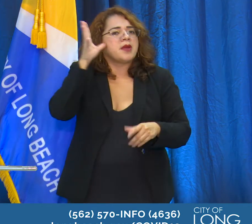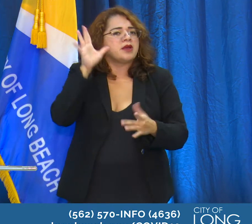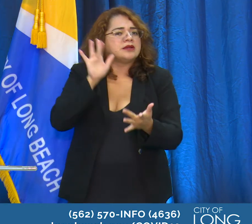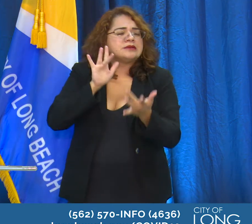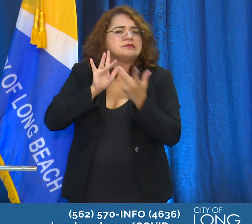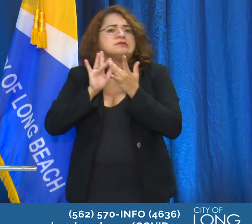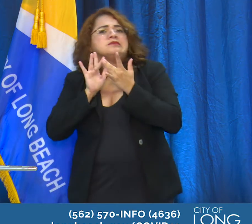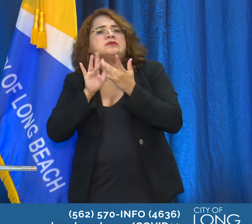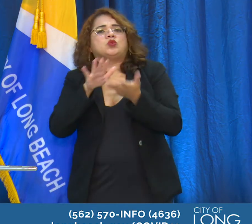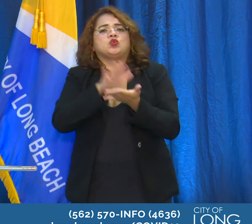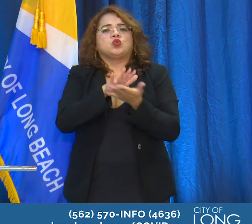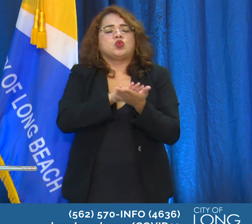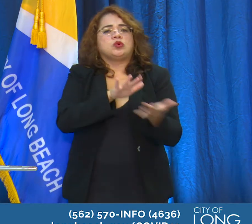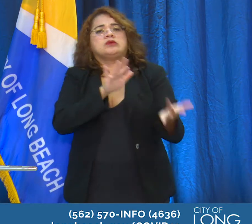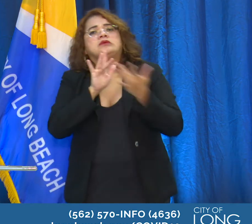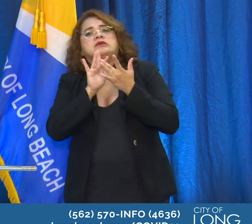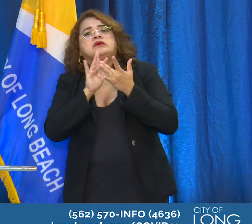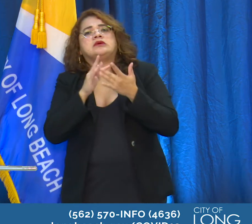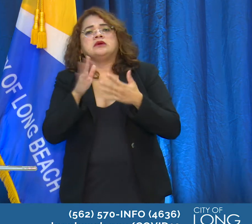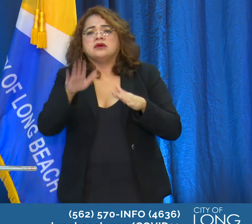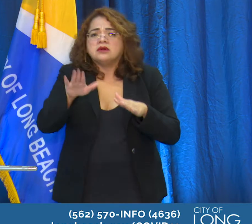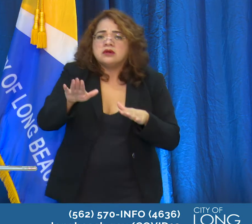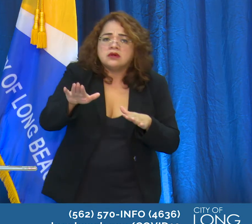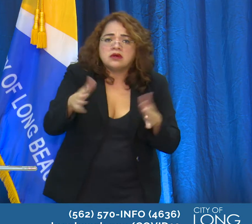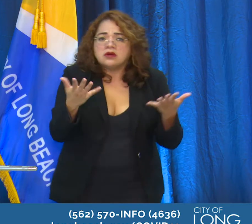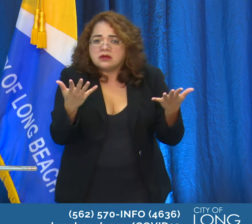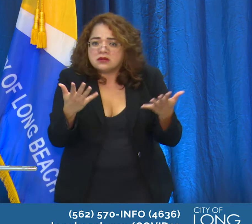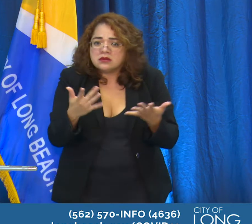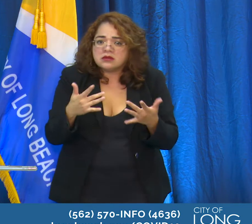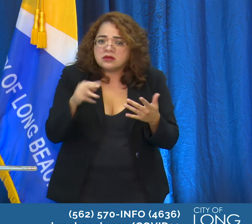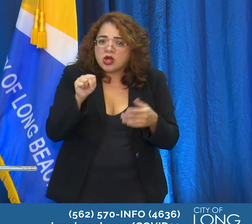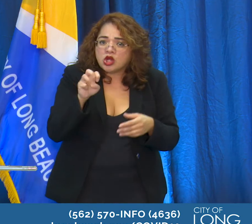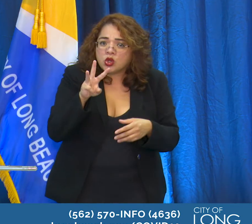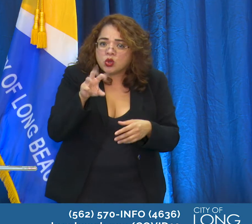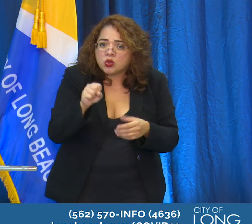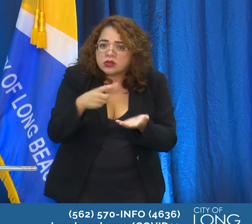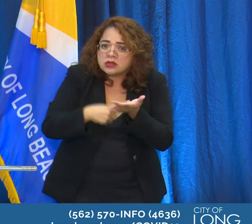the school is reaching out, everybody wants to know about what's going on with schools and I understand it.